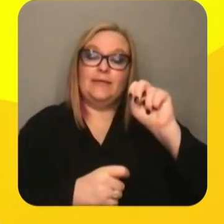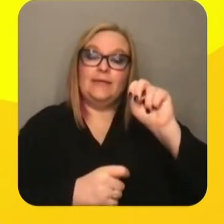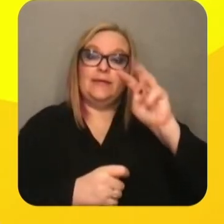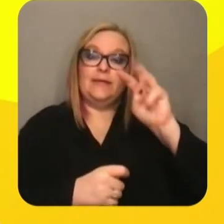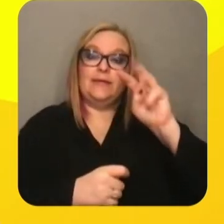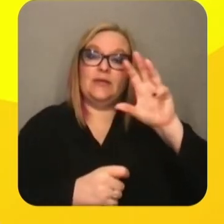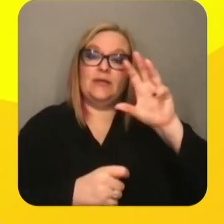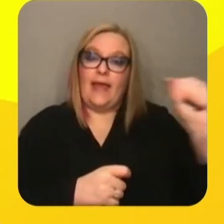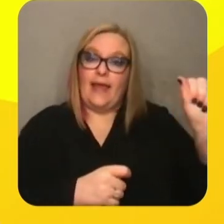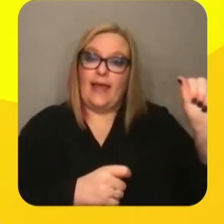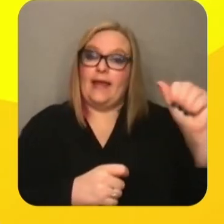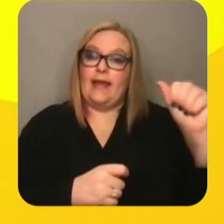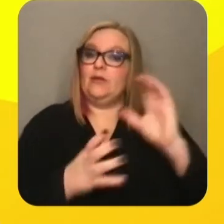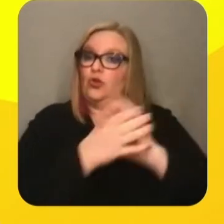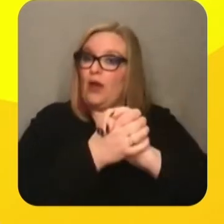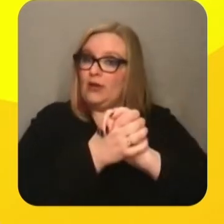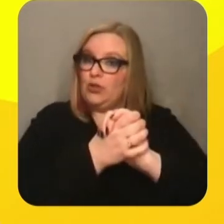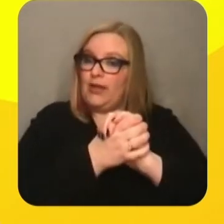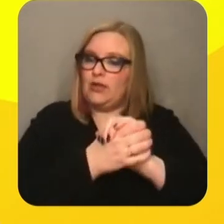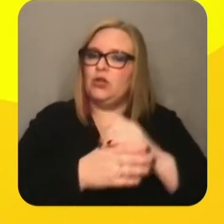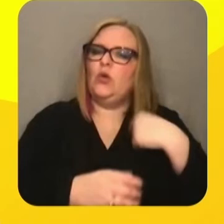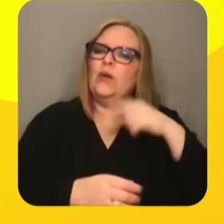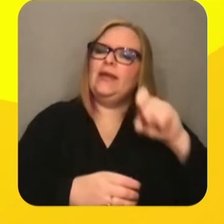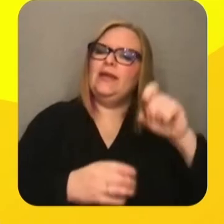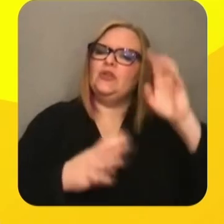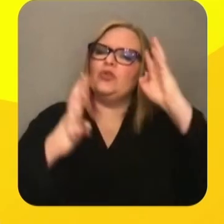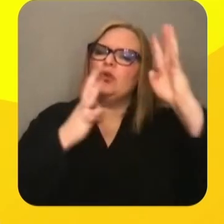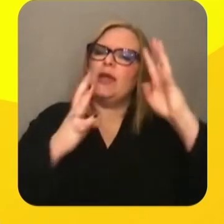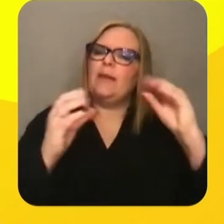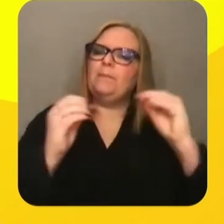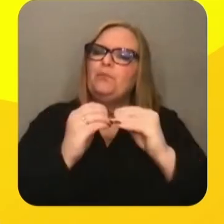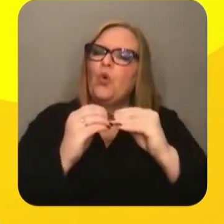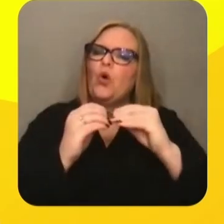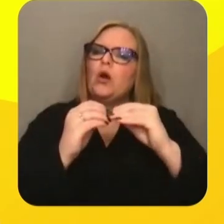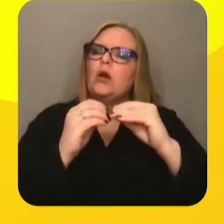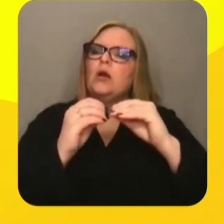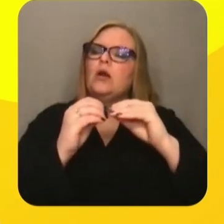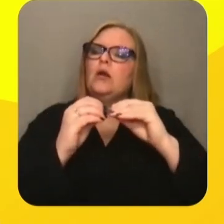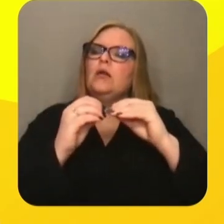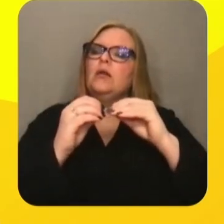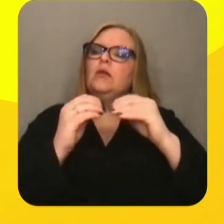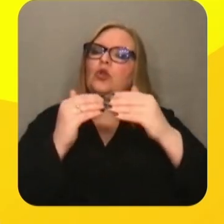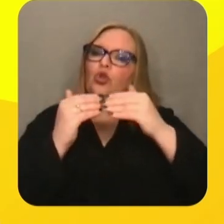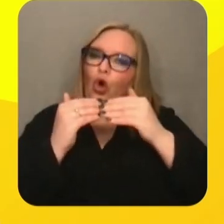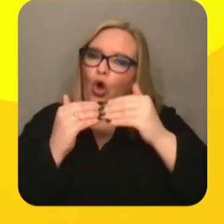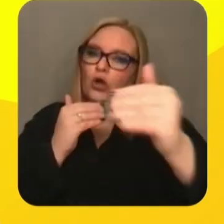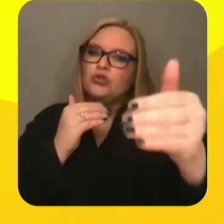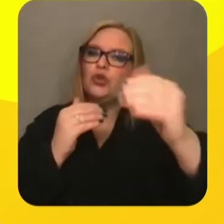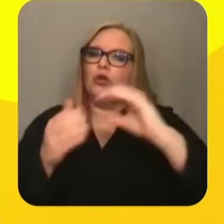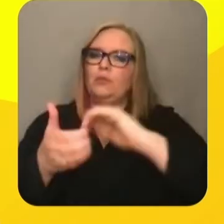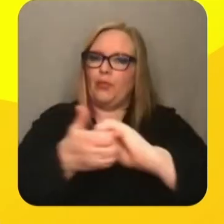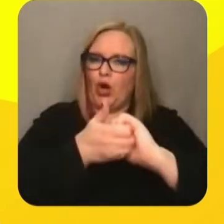thinking about ways to create more sort of long term partnerships, strategic partnerships with institutions